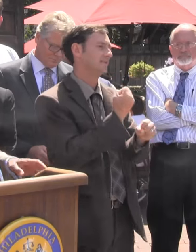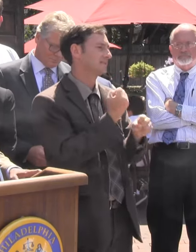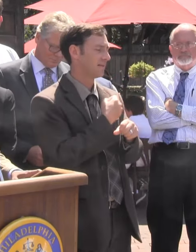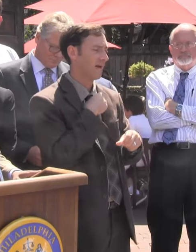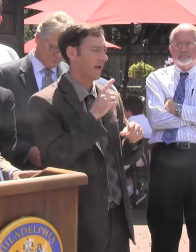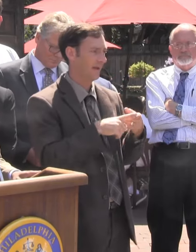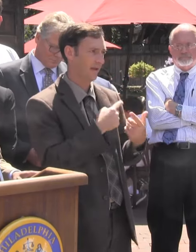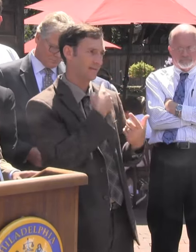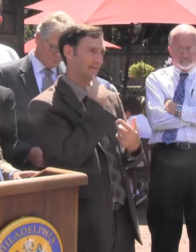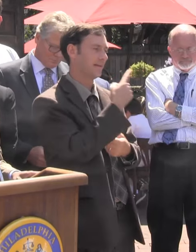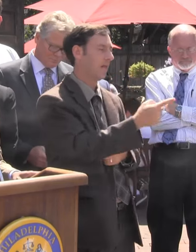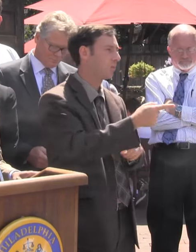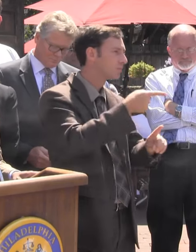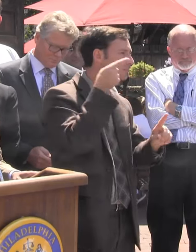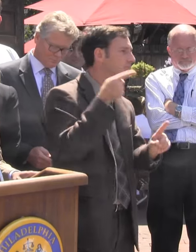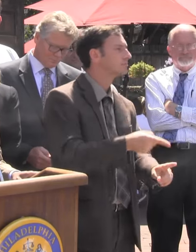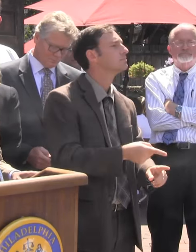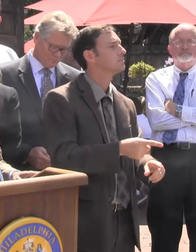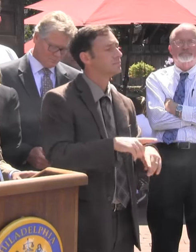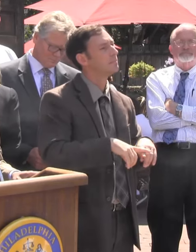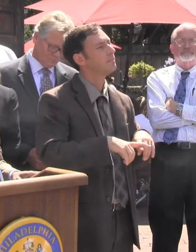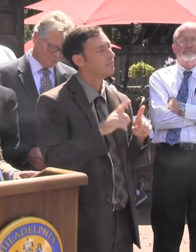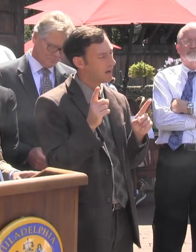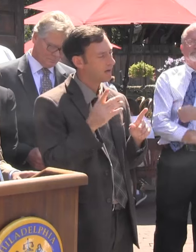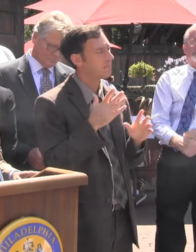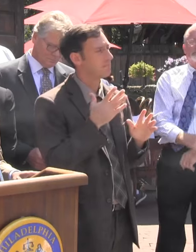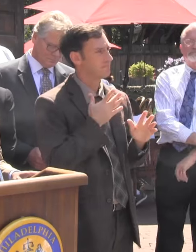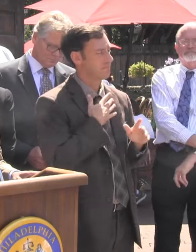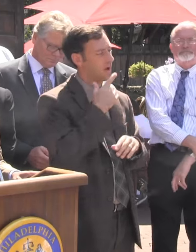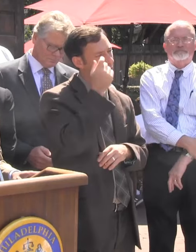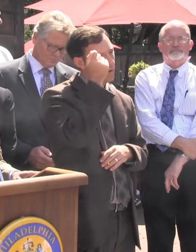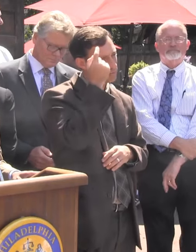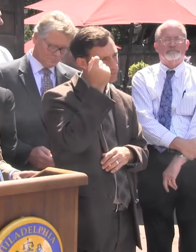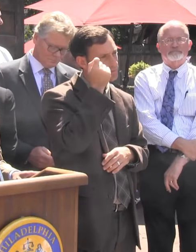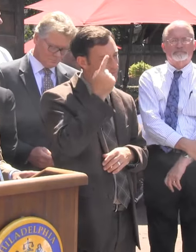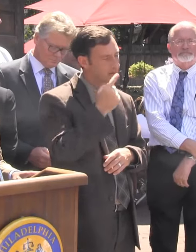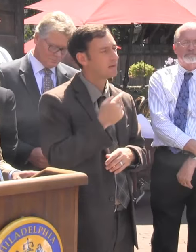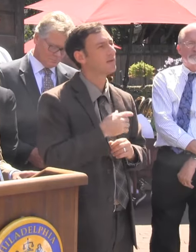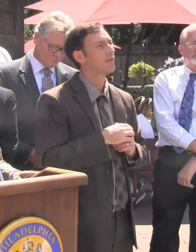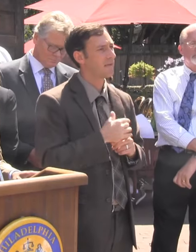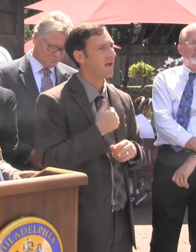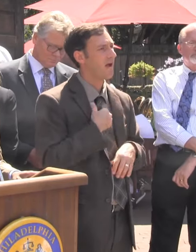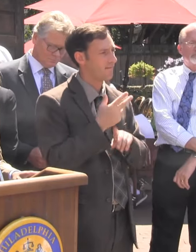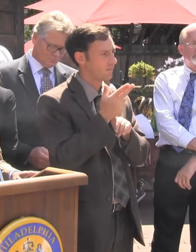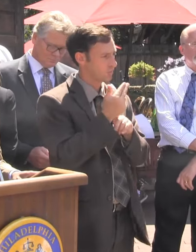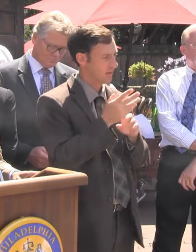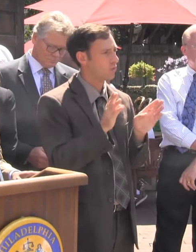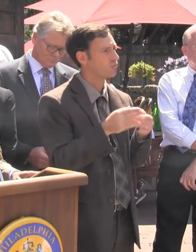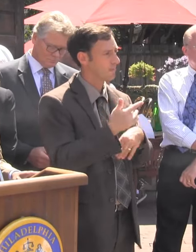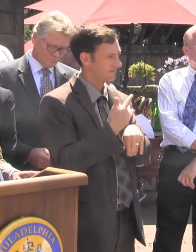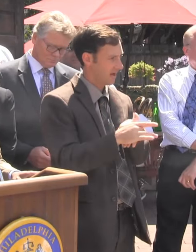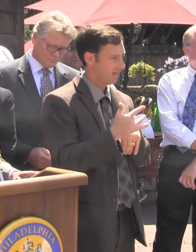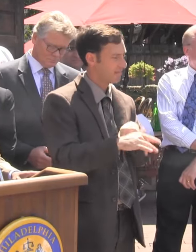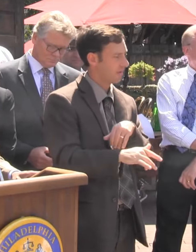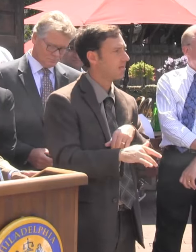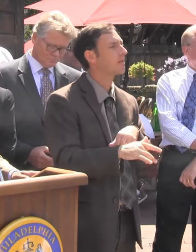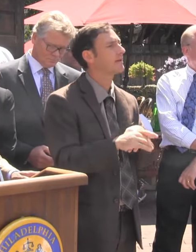help you in this, but it is certainly my understanding there are hotel rooms available, in the market